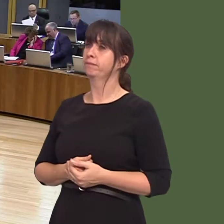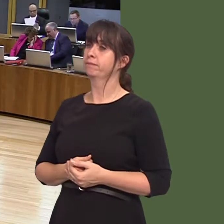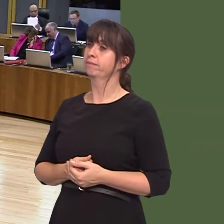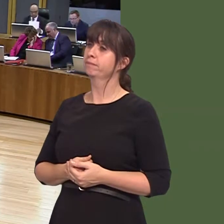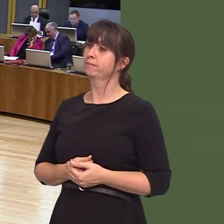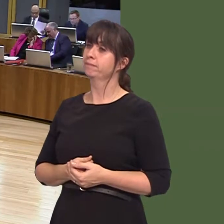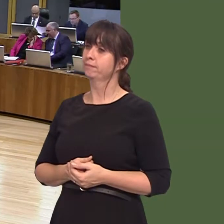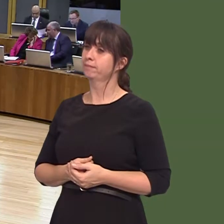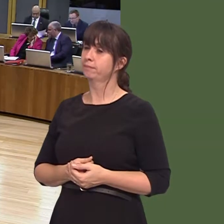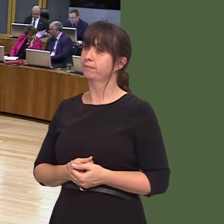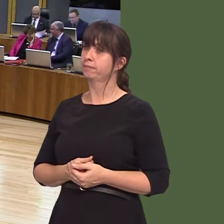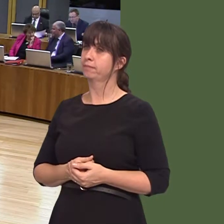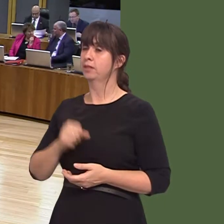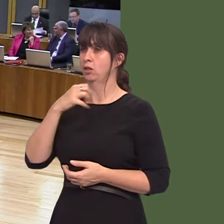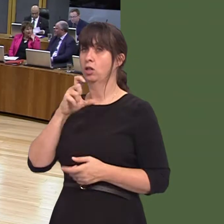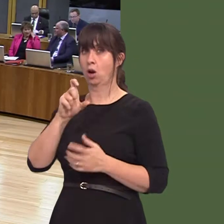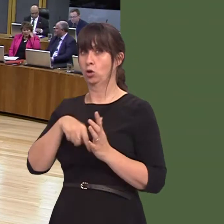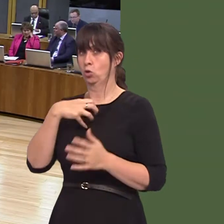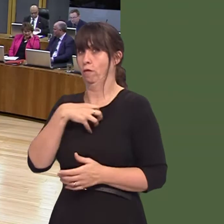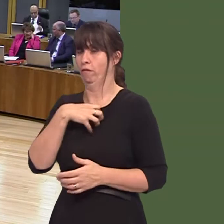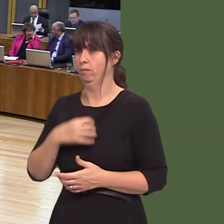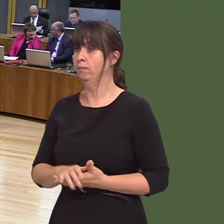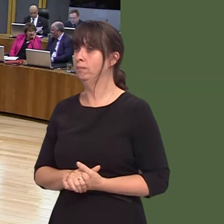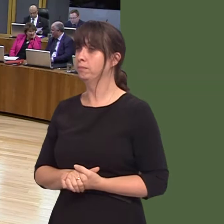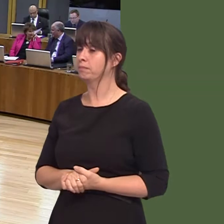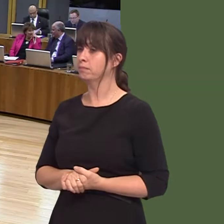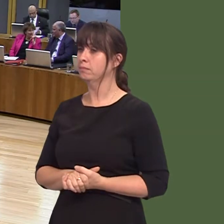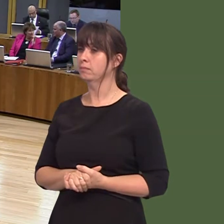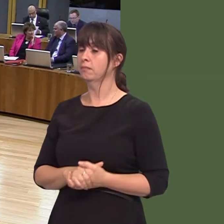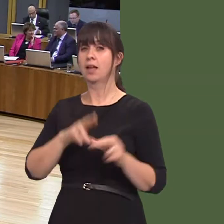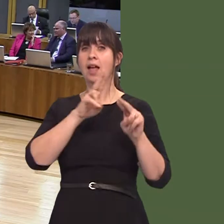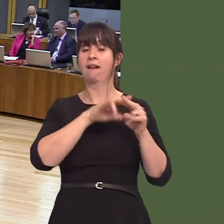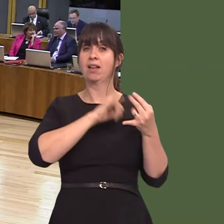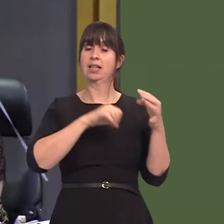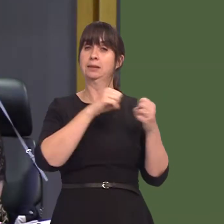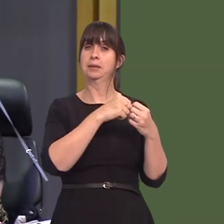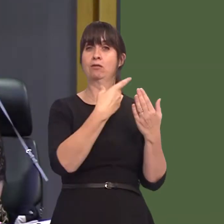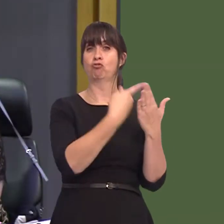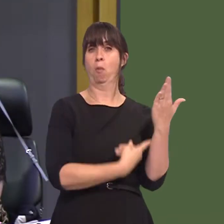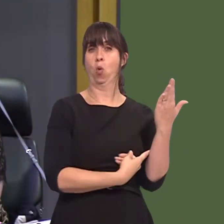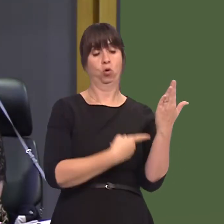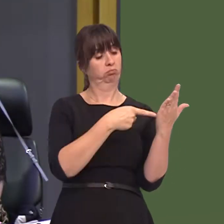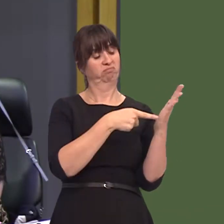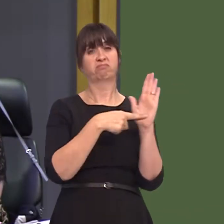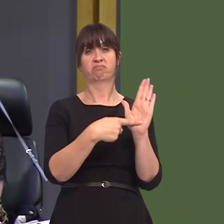Adam Price: One of the key conclusions of the FSB report is that Welsh Government economic